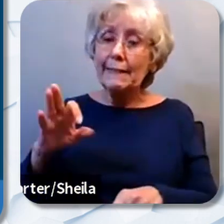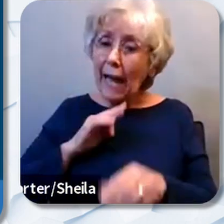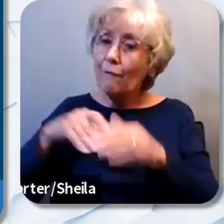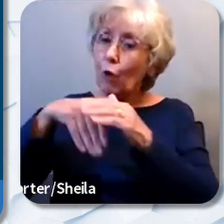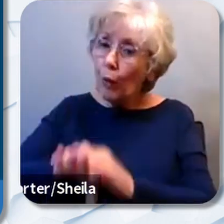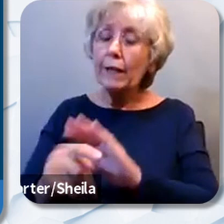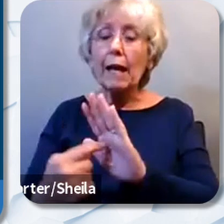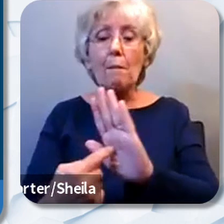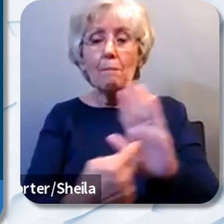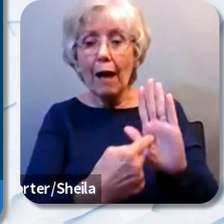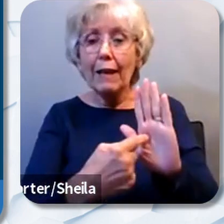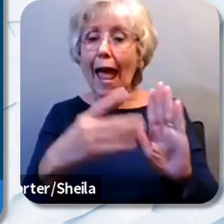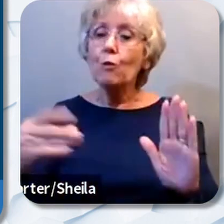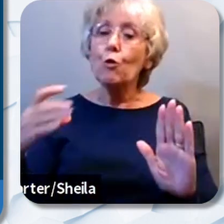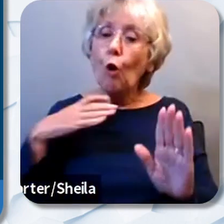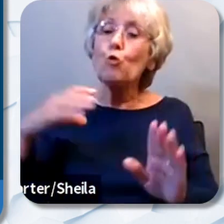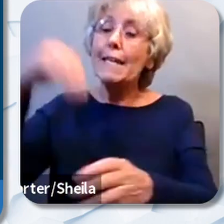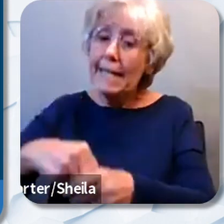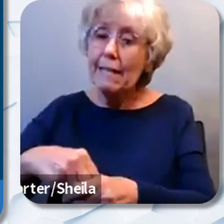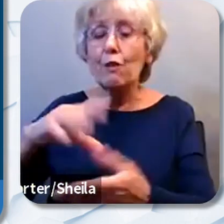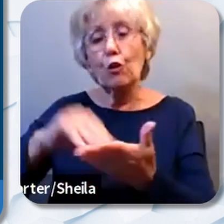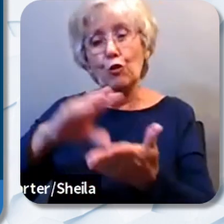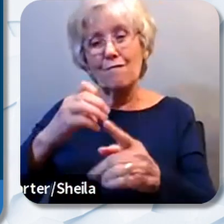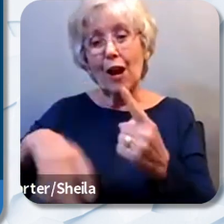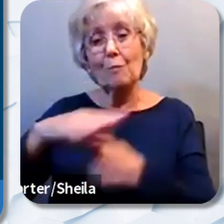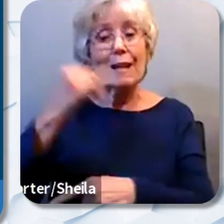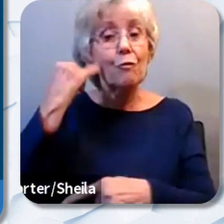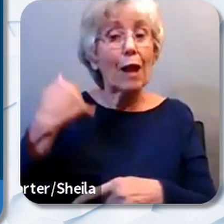coach in the learning environments, so when they have learners with challenging behaviors. That